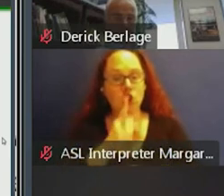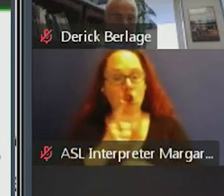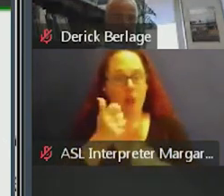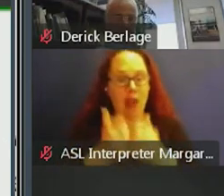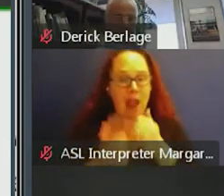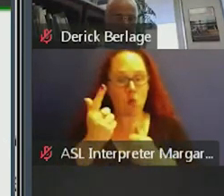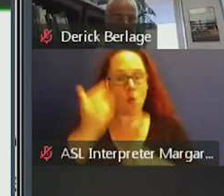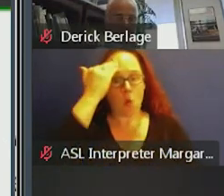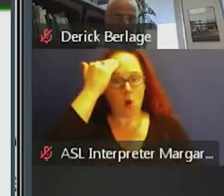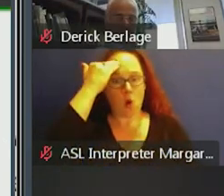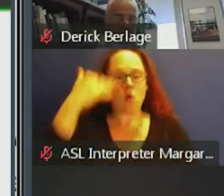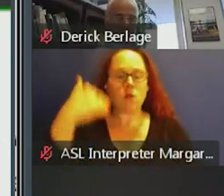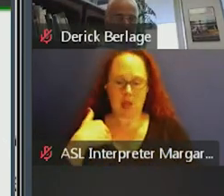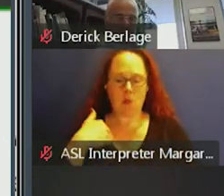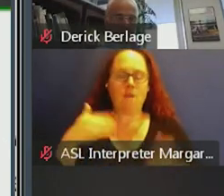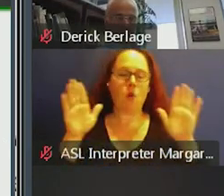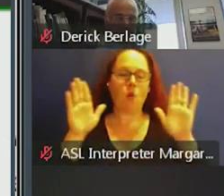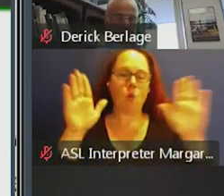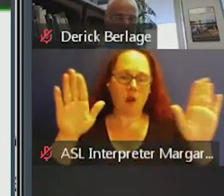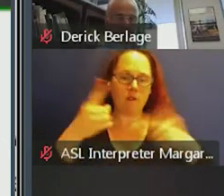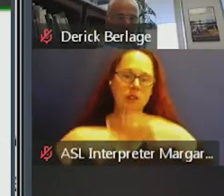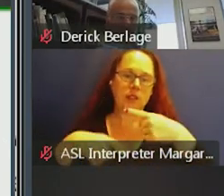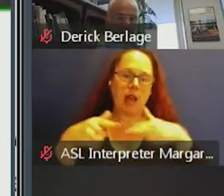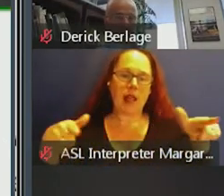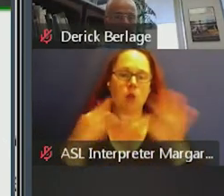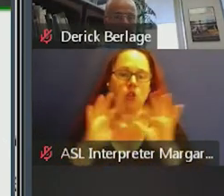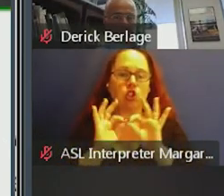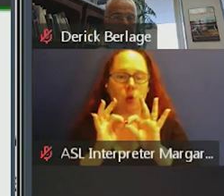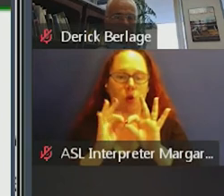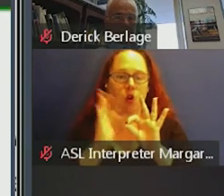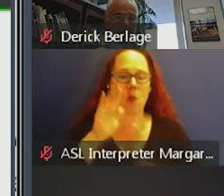wonderful a sign interpreter and they will be switching out